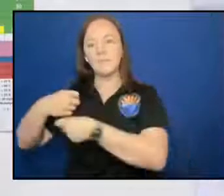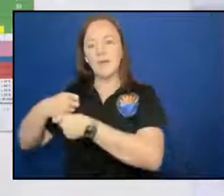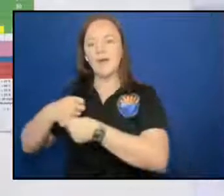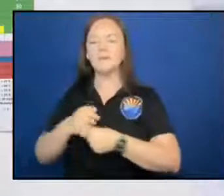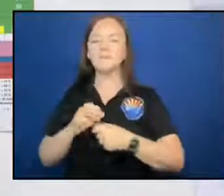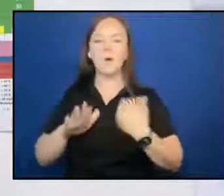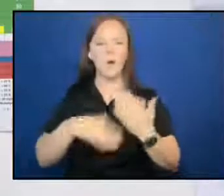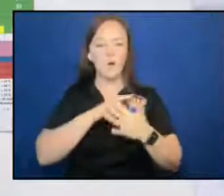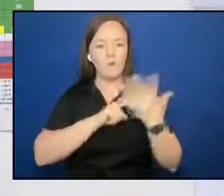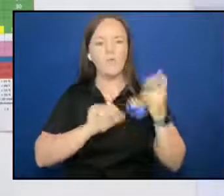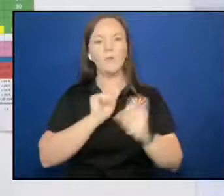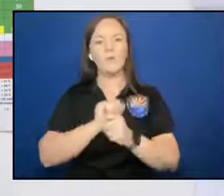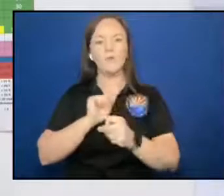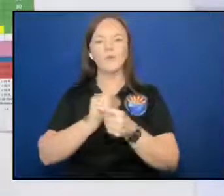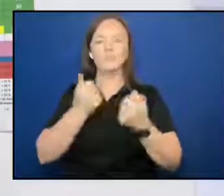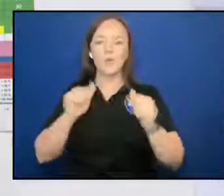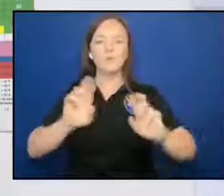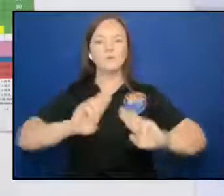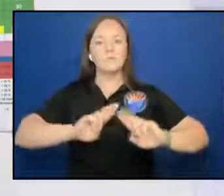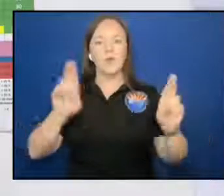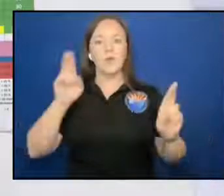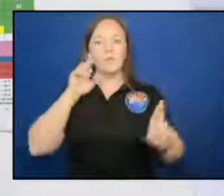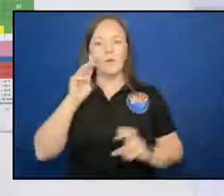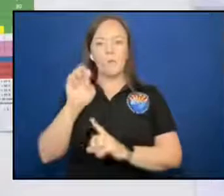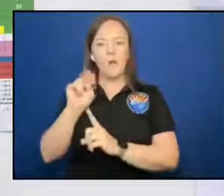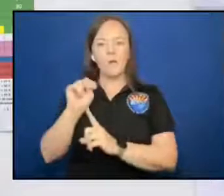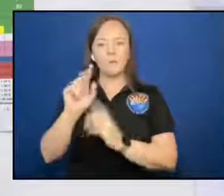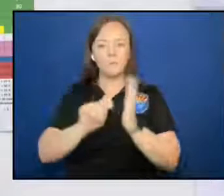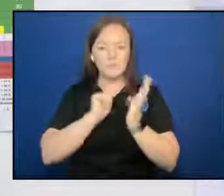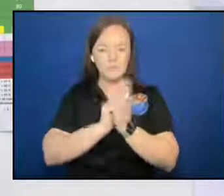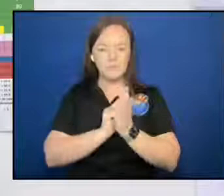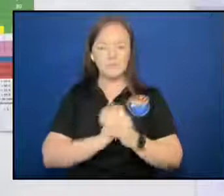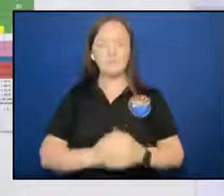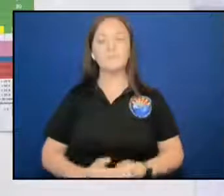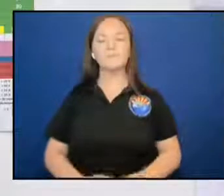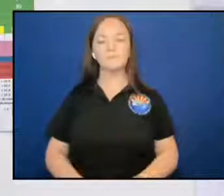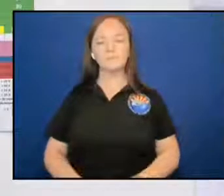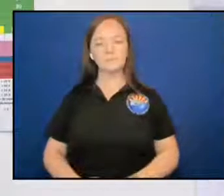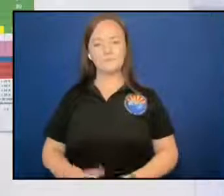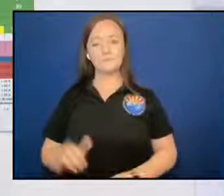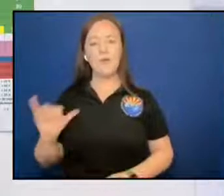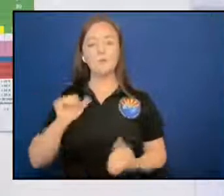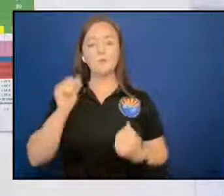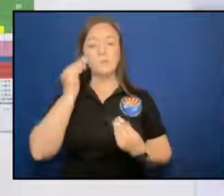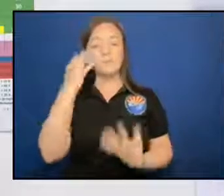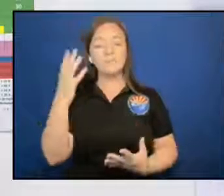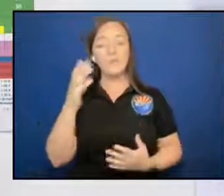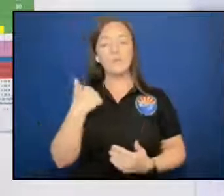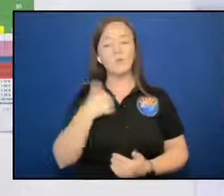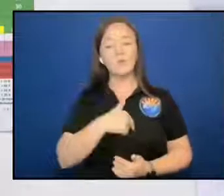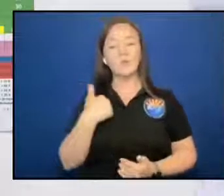OR SOUTH NOR AM I EXPECTING TO SEE SMOKE OR SMOLDERING ONLY IN WILDERNESS AREA. AND I WILL HANG AROUND IF YOU HAVE ANY QUESTIONS. JUST PUT